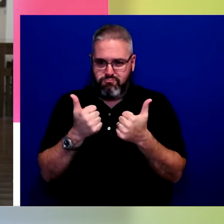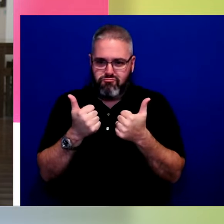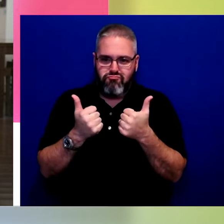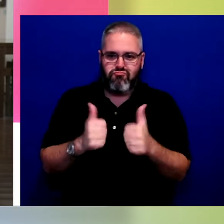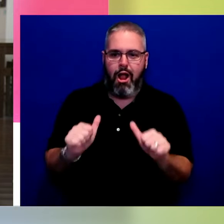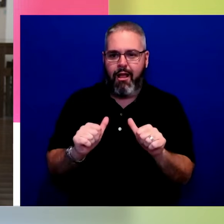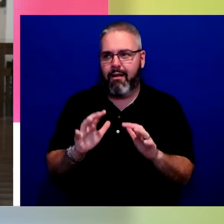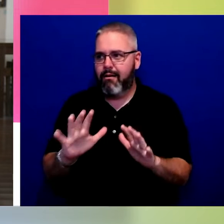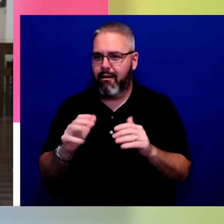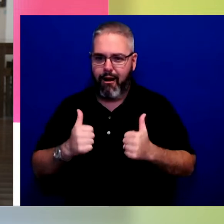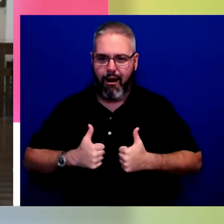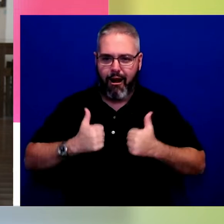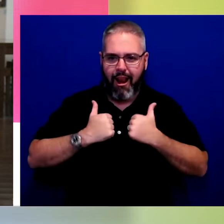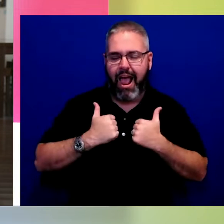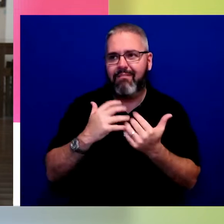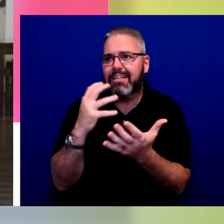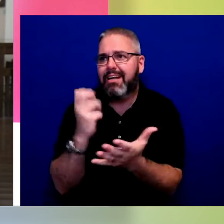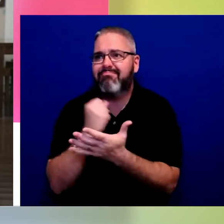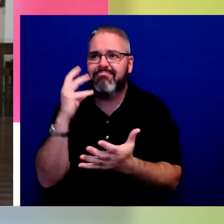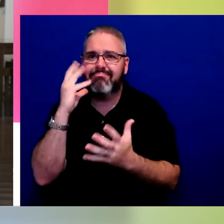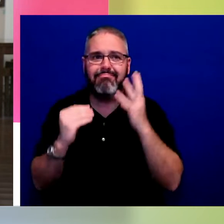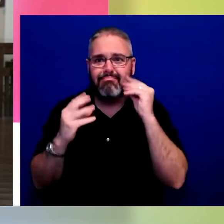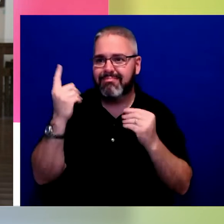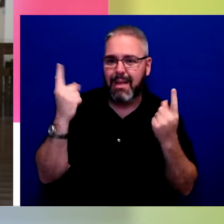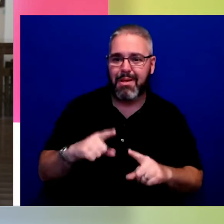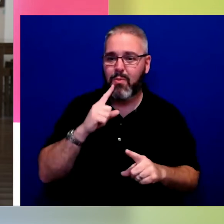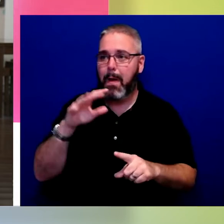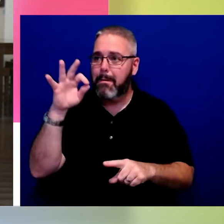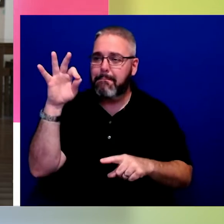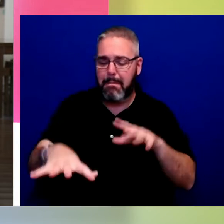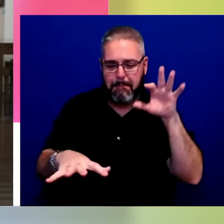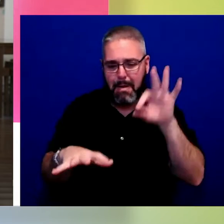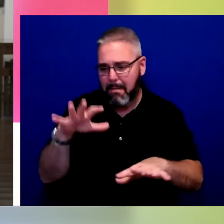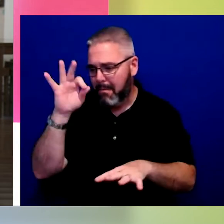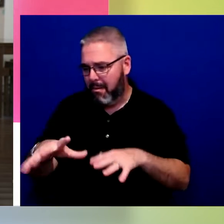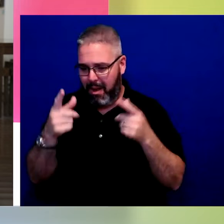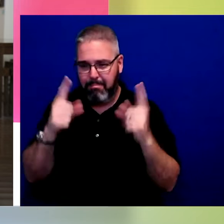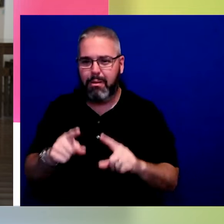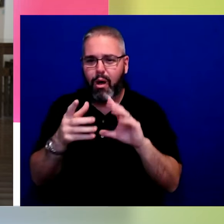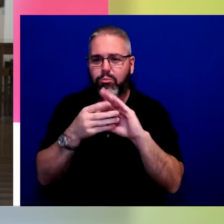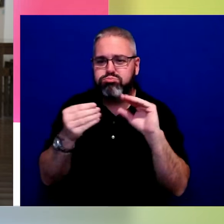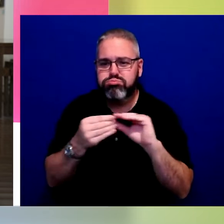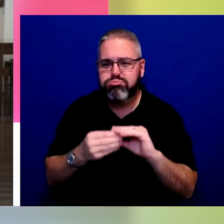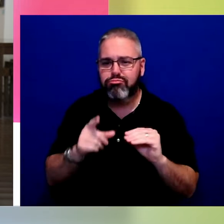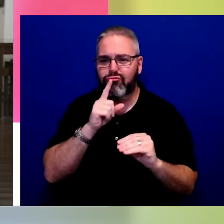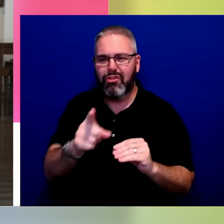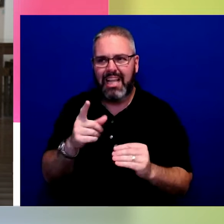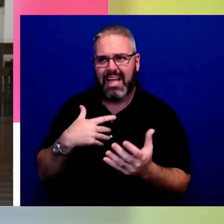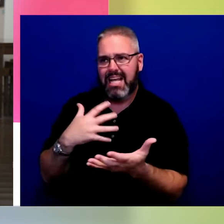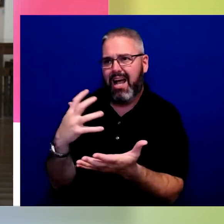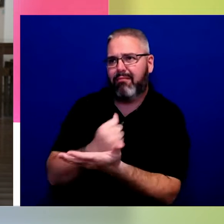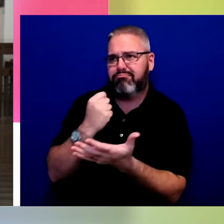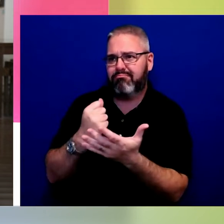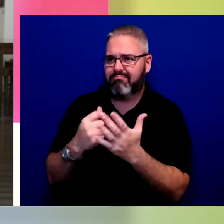and these sort of bombs that you drop all the way through of pearls of wisdom and pick up on a few.